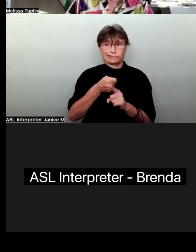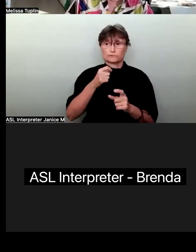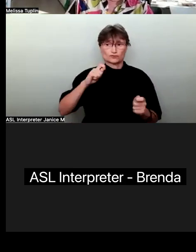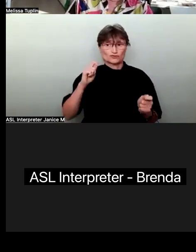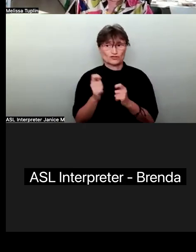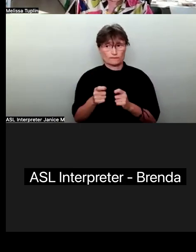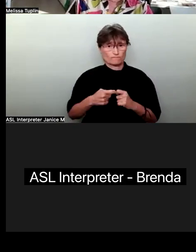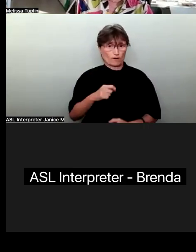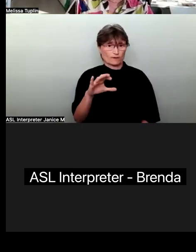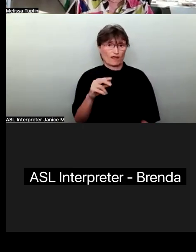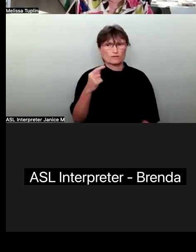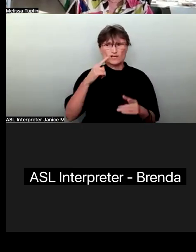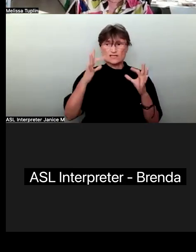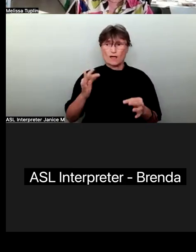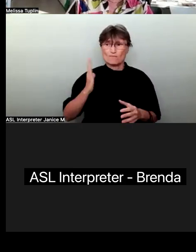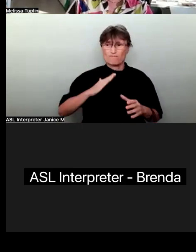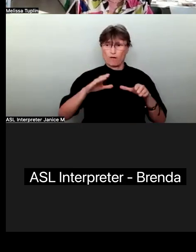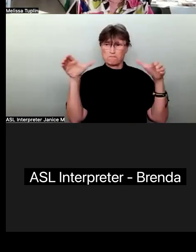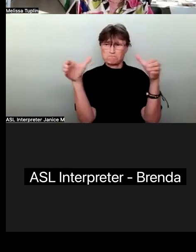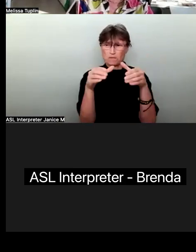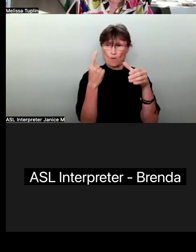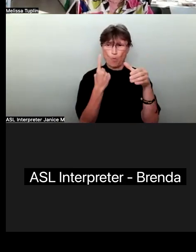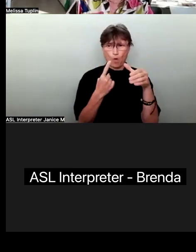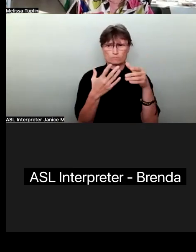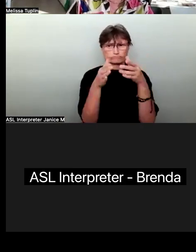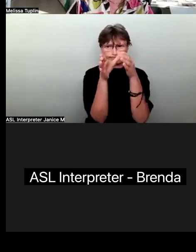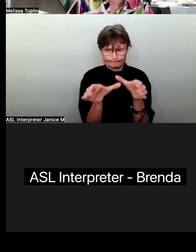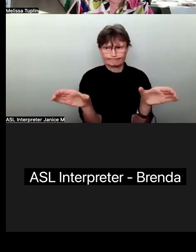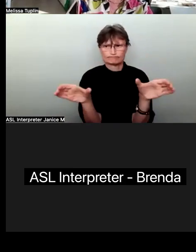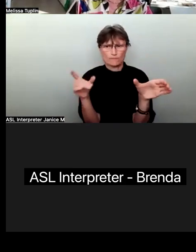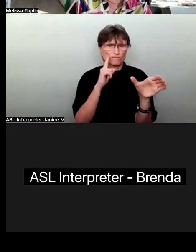split the program into separate programs for community arts organizations and for